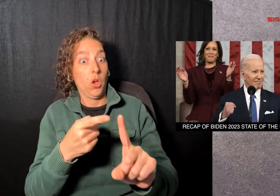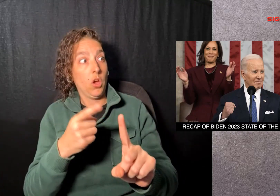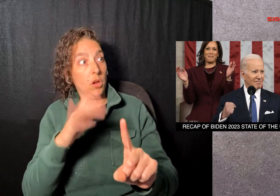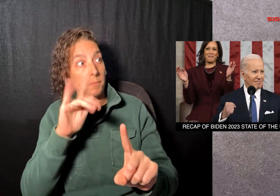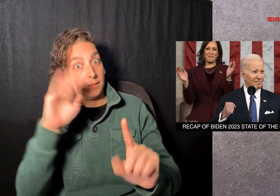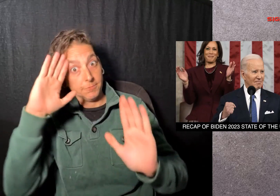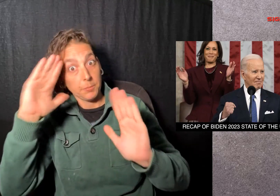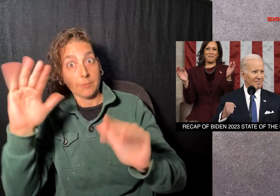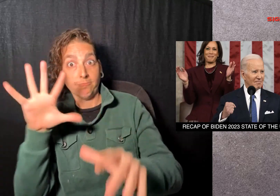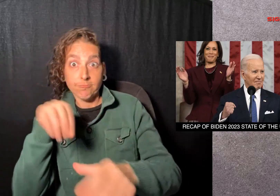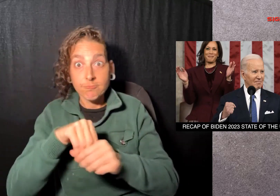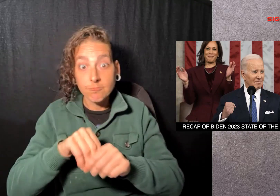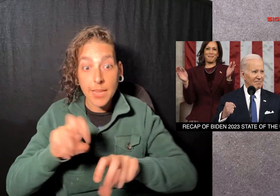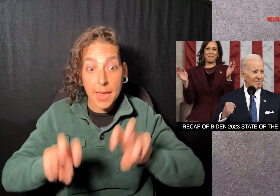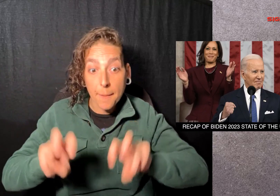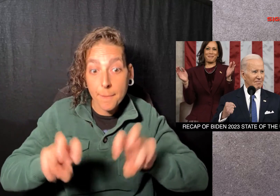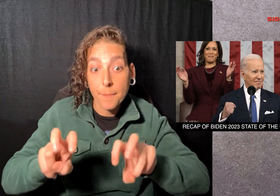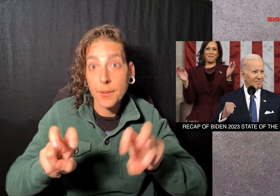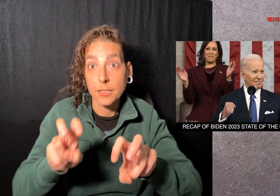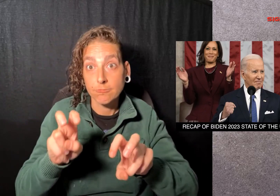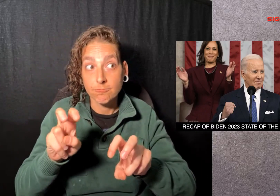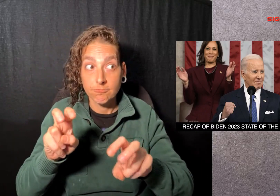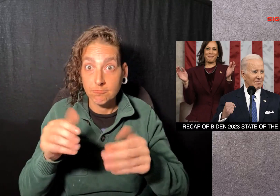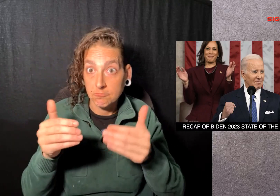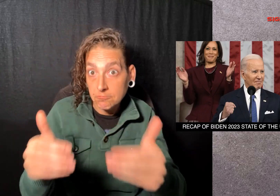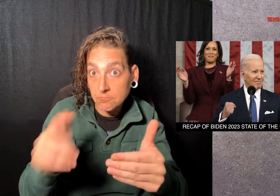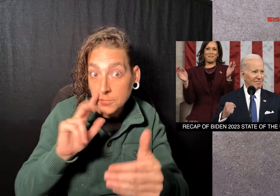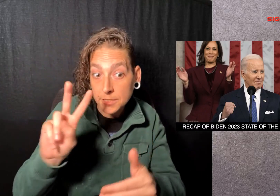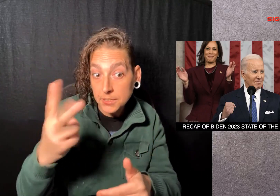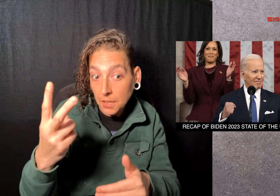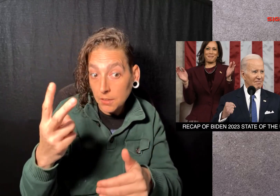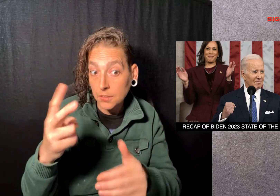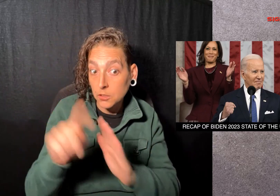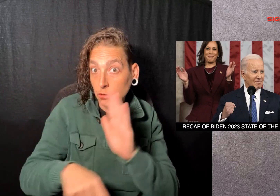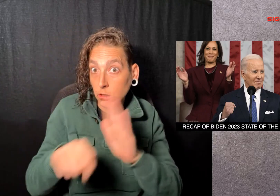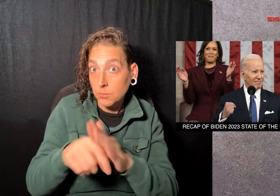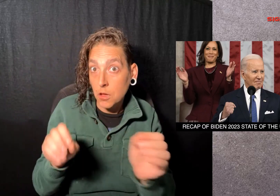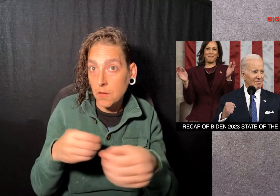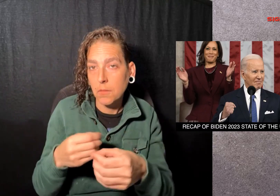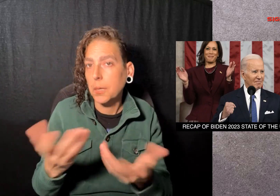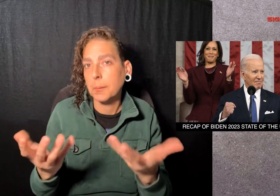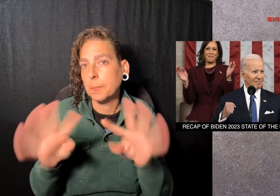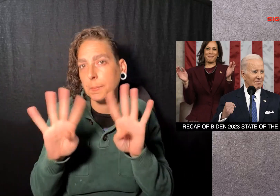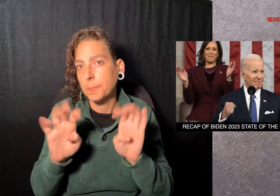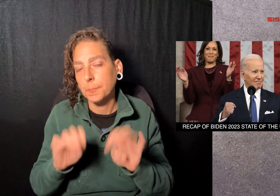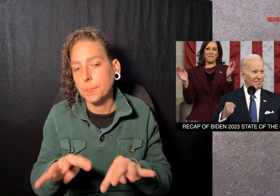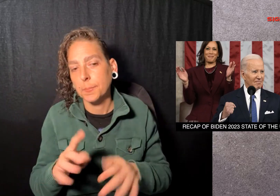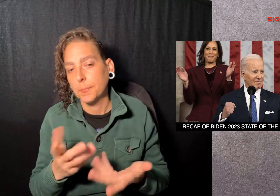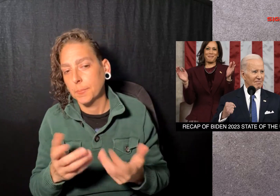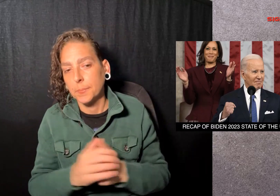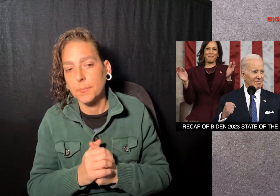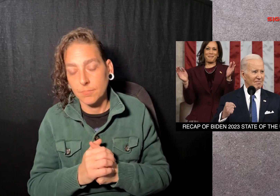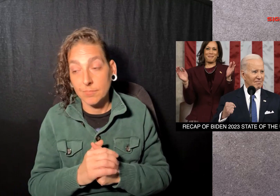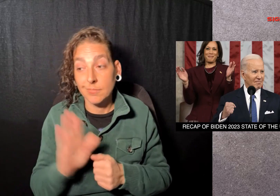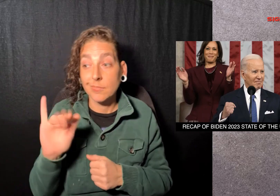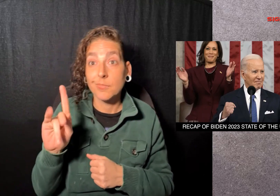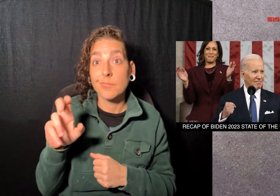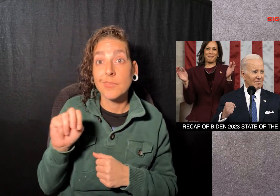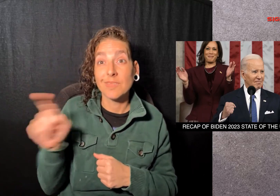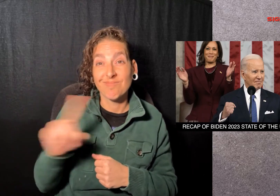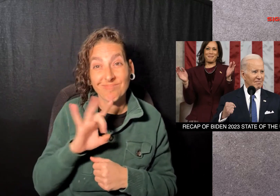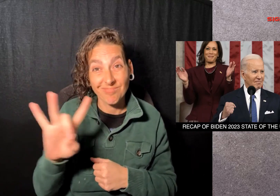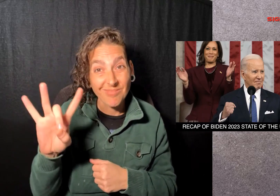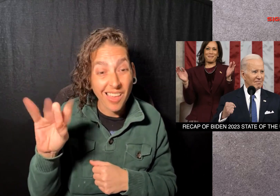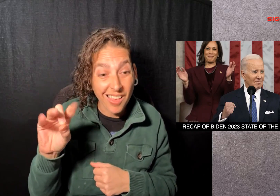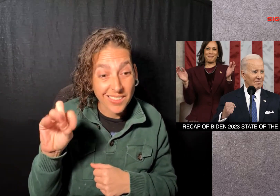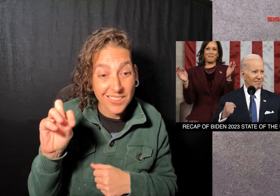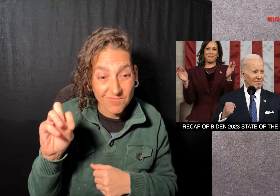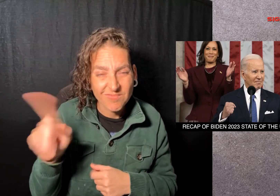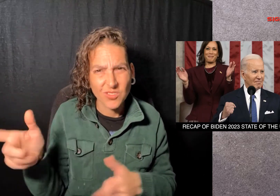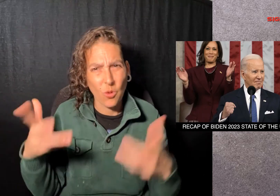Biden's expected campaign to seek a second term in office at 80 years old he is already